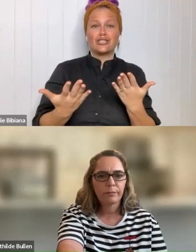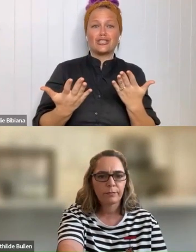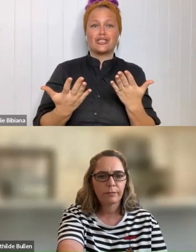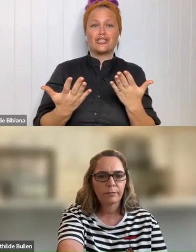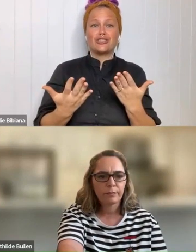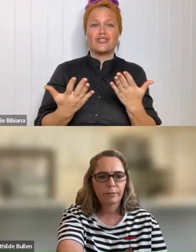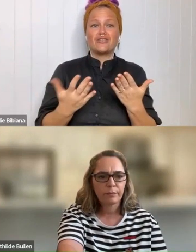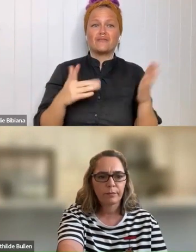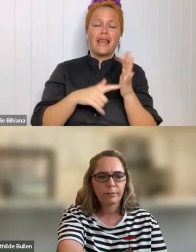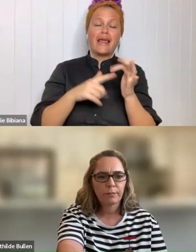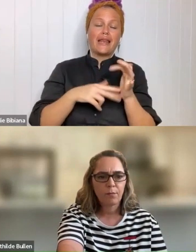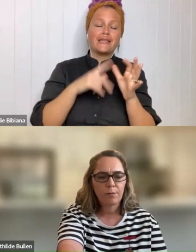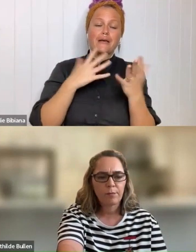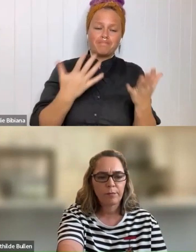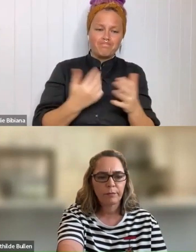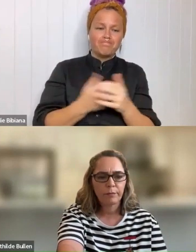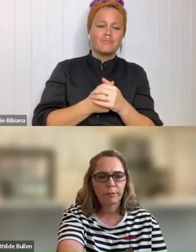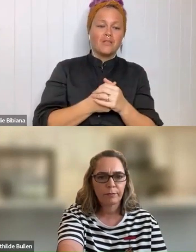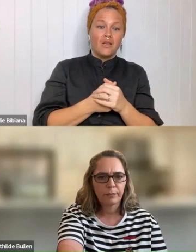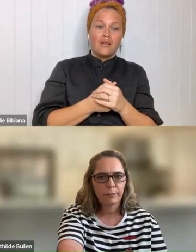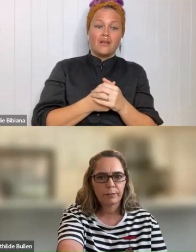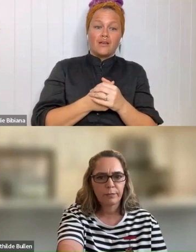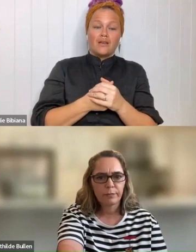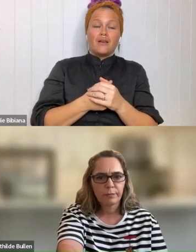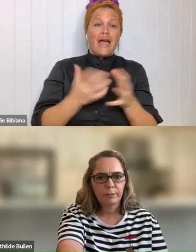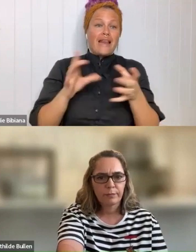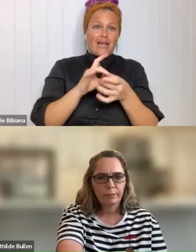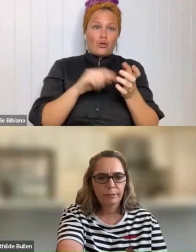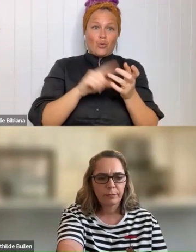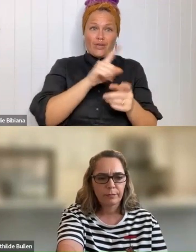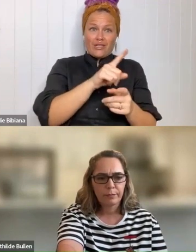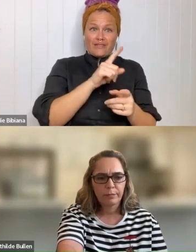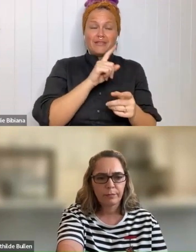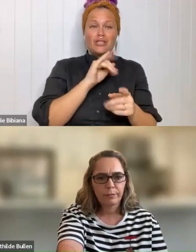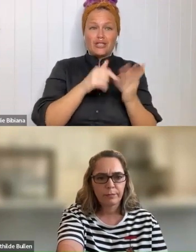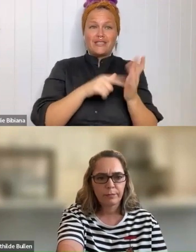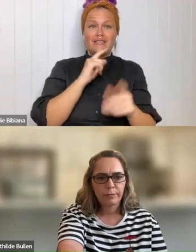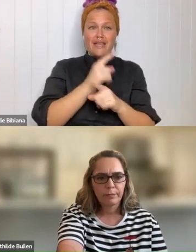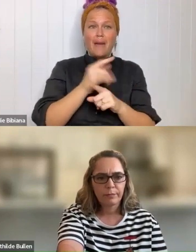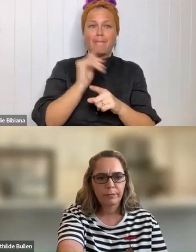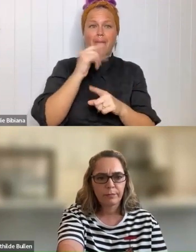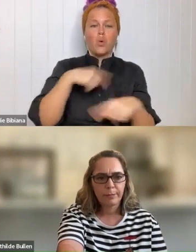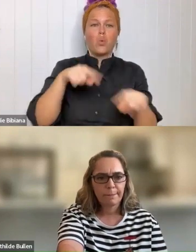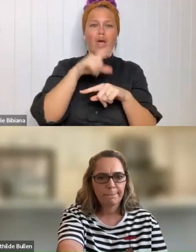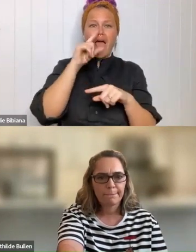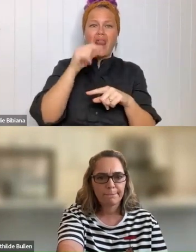And on that note, maybe we can have a bit of a sign up for,